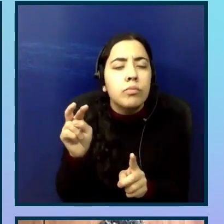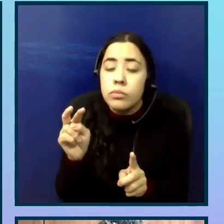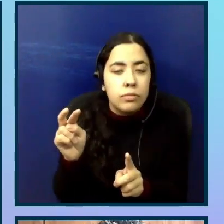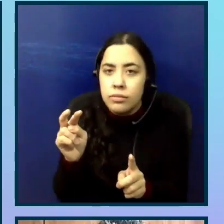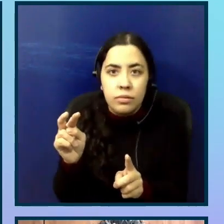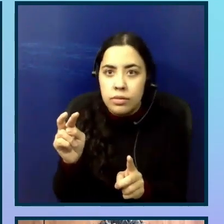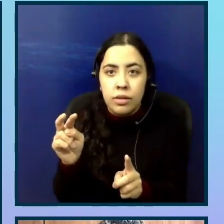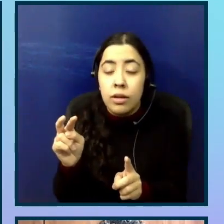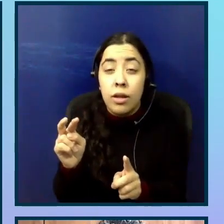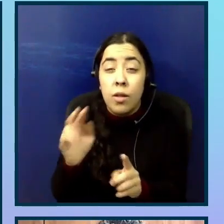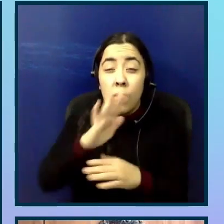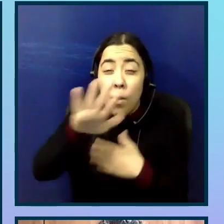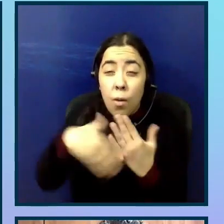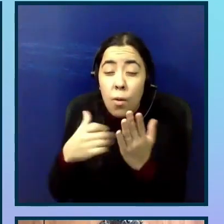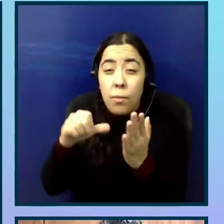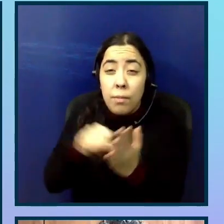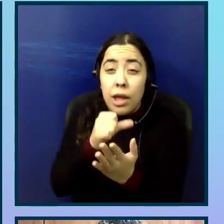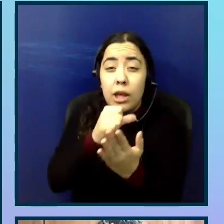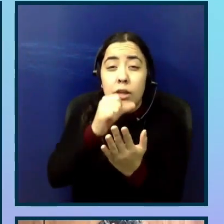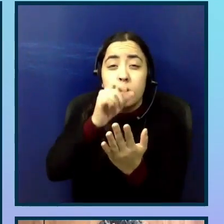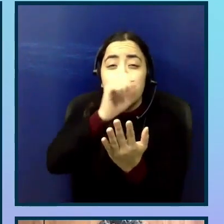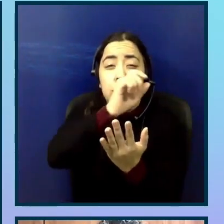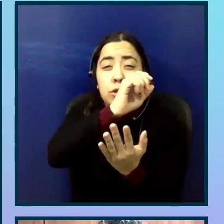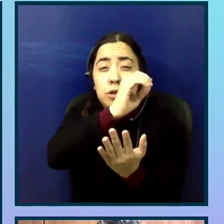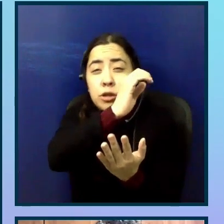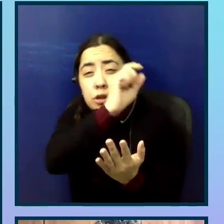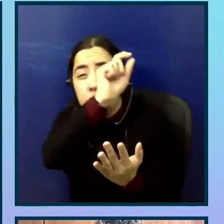that those different parts of it